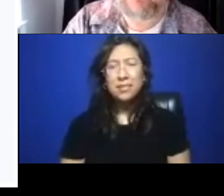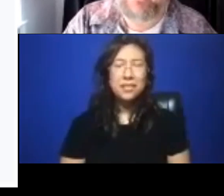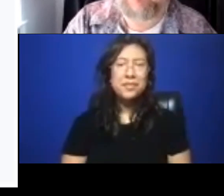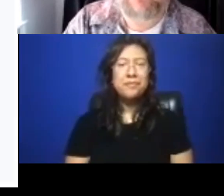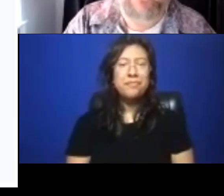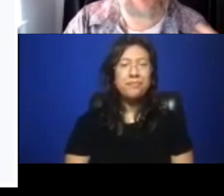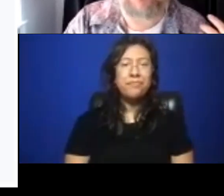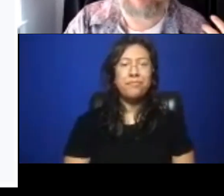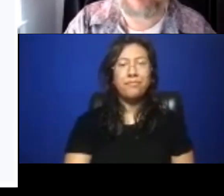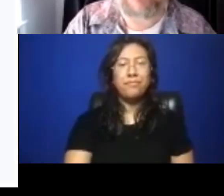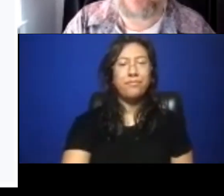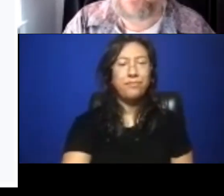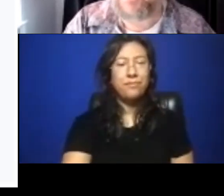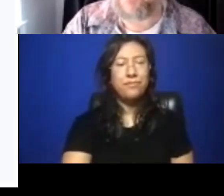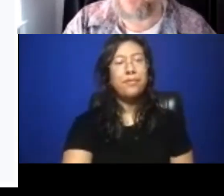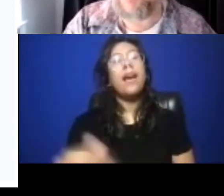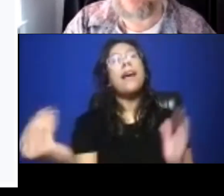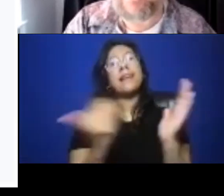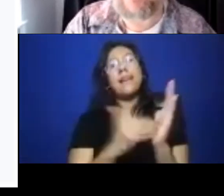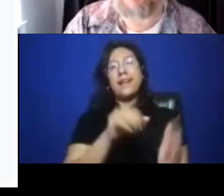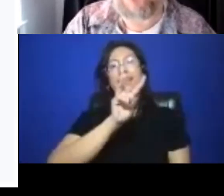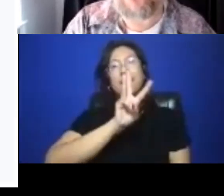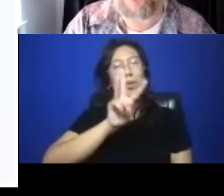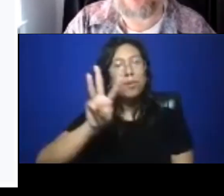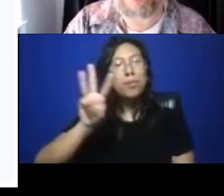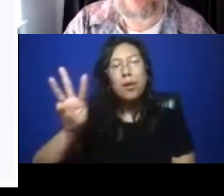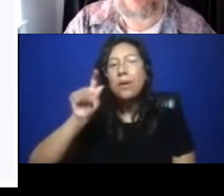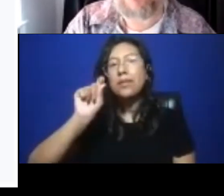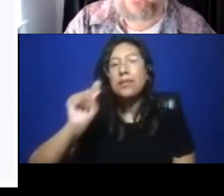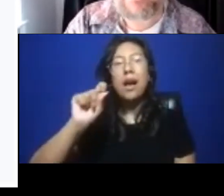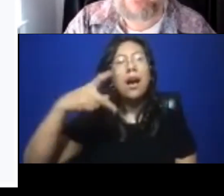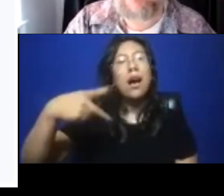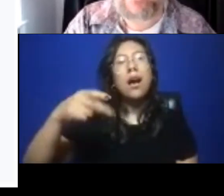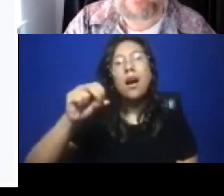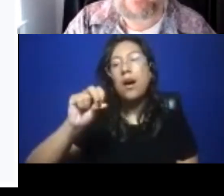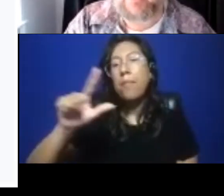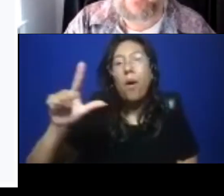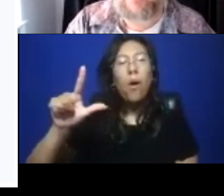So again, if you go to www.pollev.com/FORGE333,